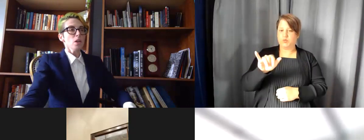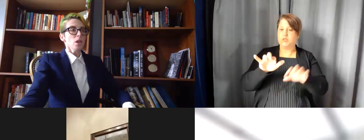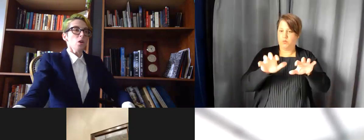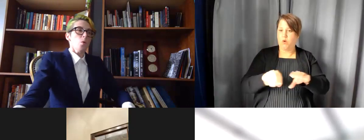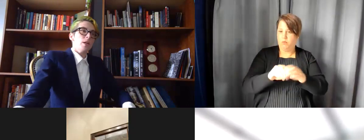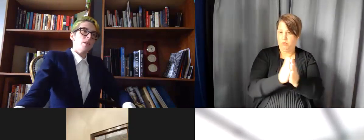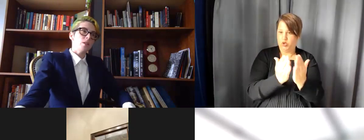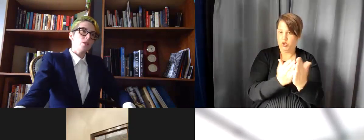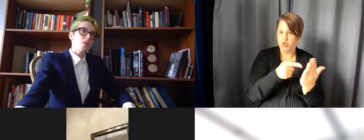Farrah Garland: when